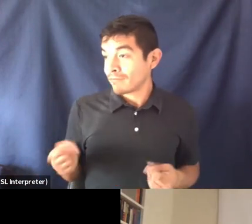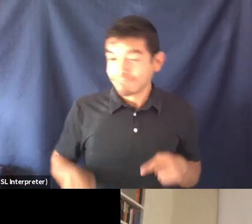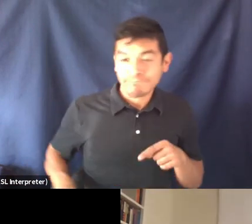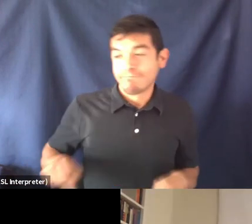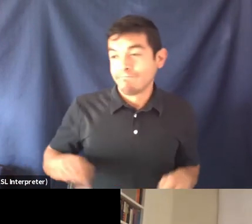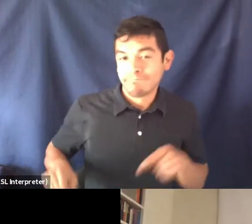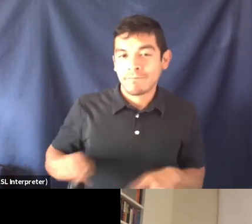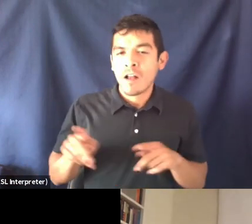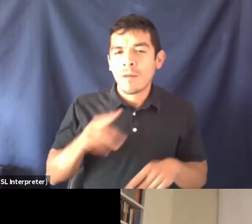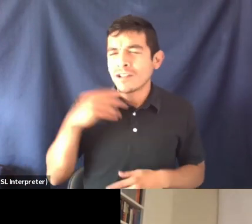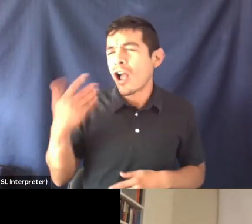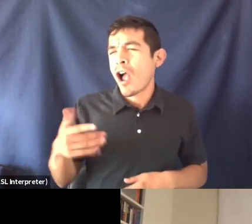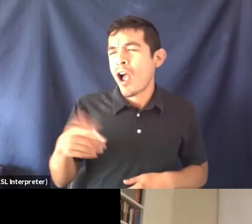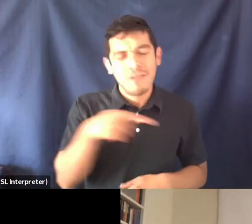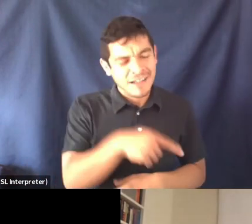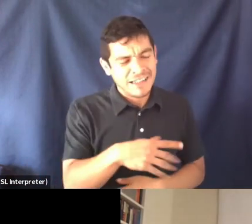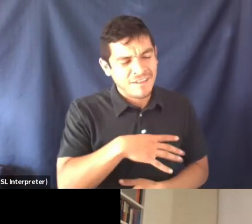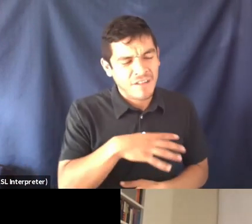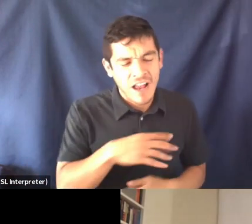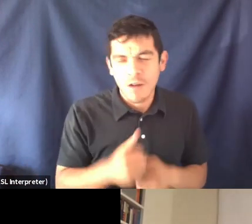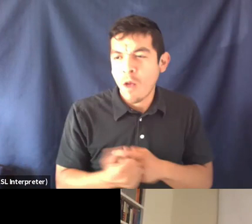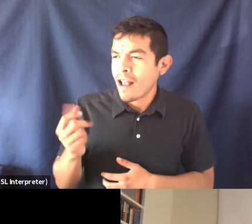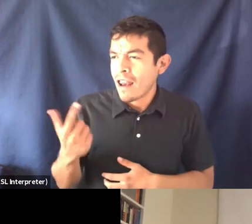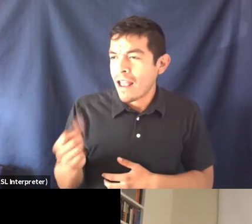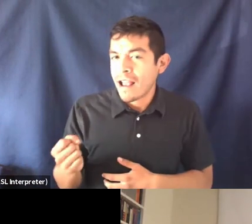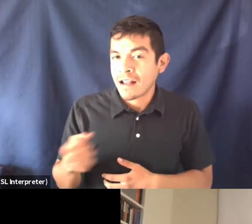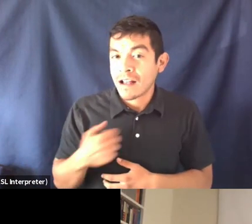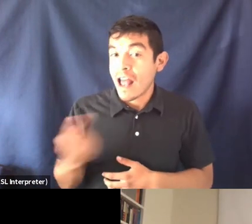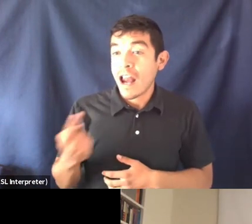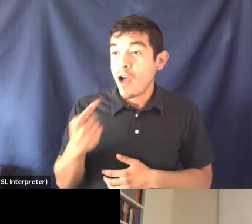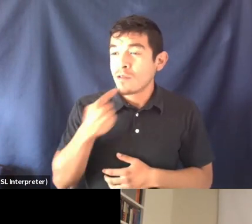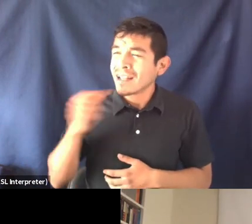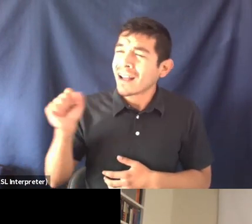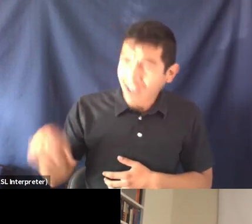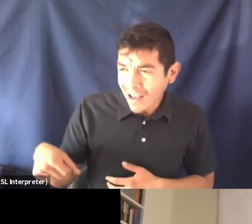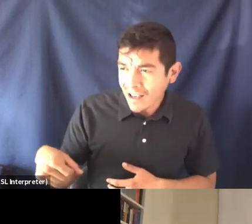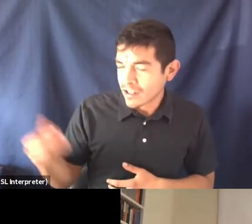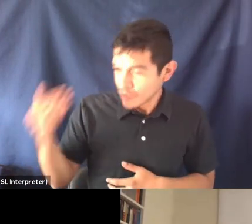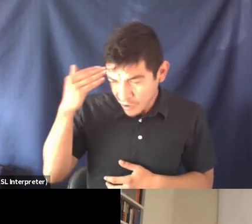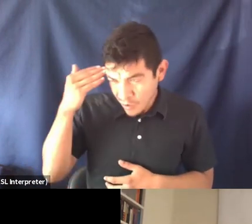"Oh, look he gets along pretty well with his three legs." And I'm always like, yeah, you know, and they have so much that they could teach us,